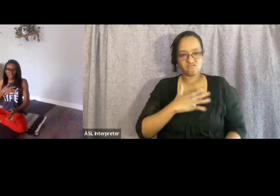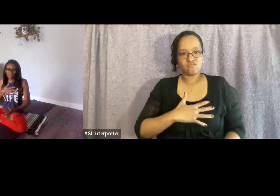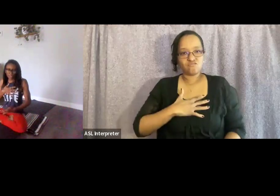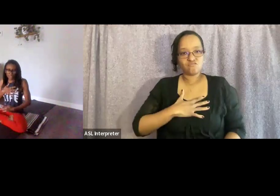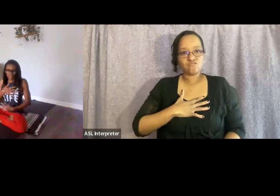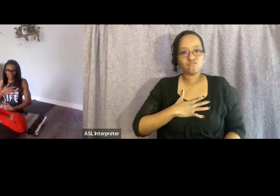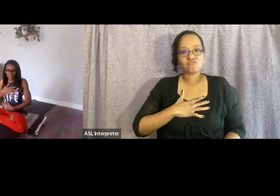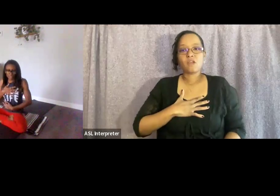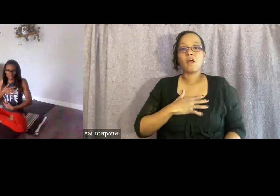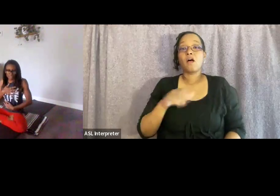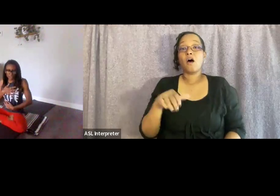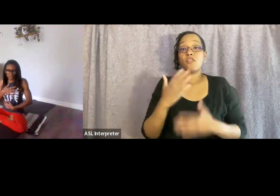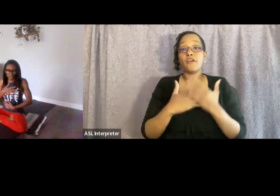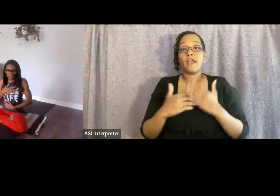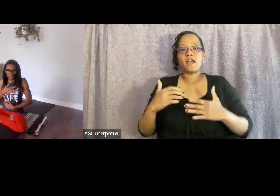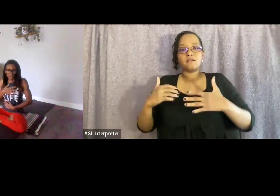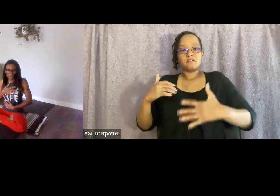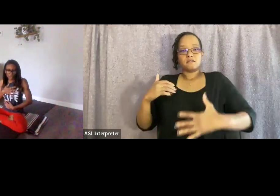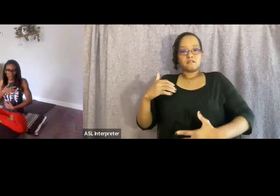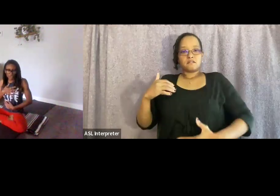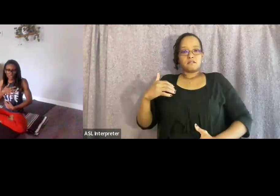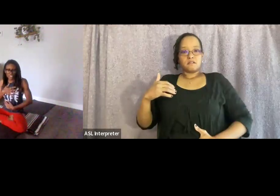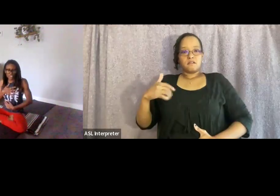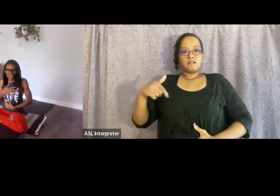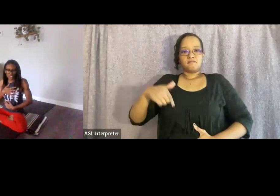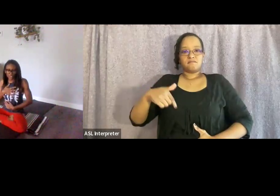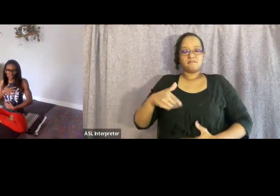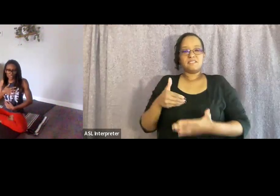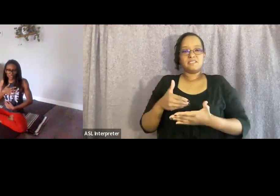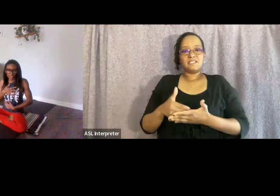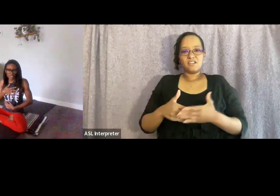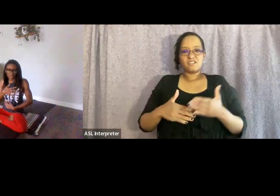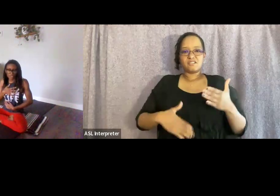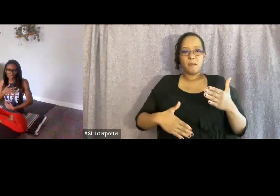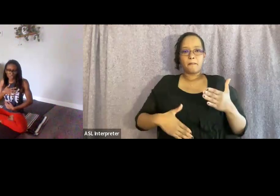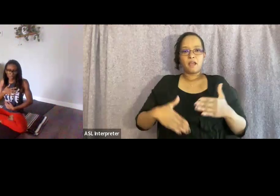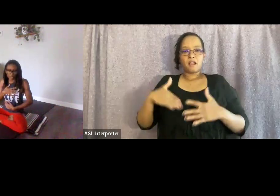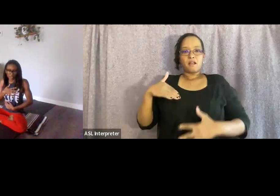for the low belly, or you can touch into the earth, or somewhere else on your body.